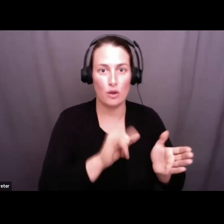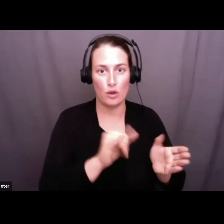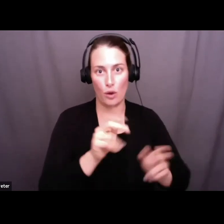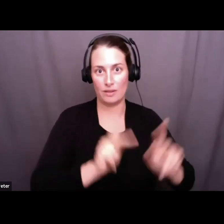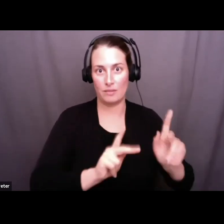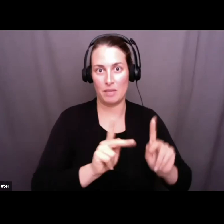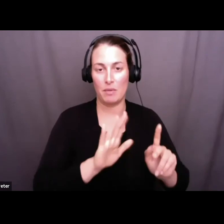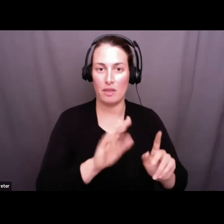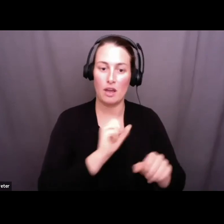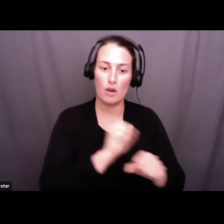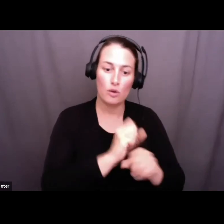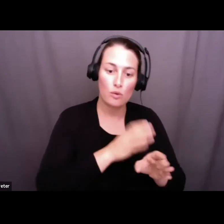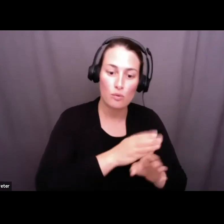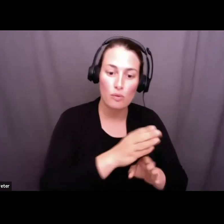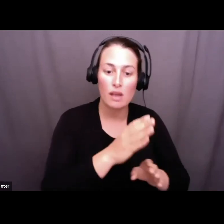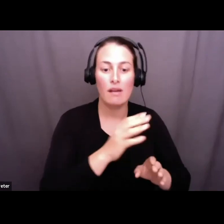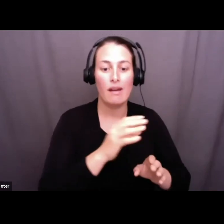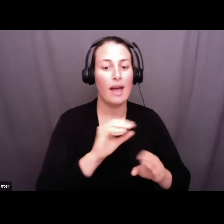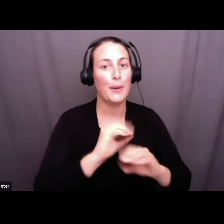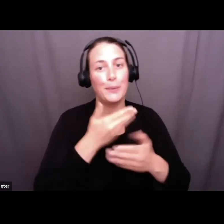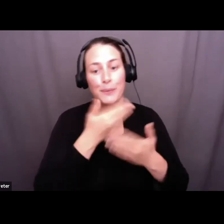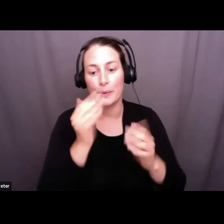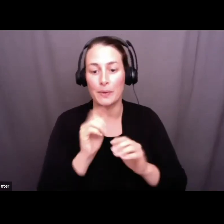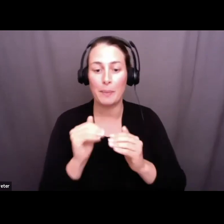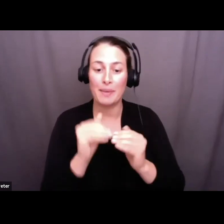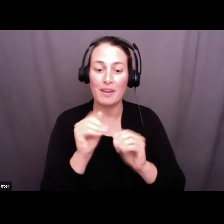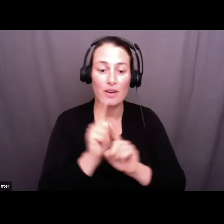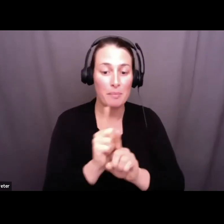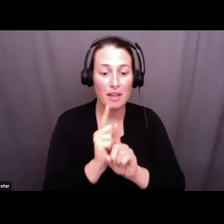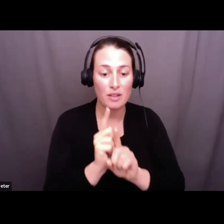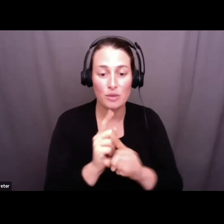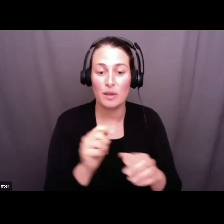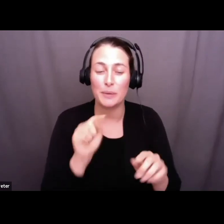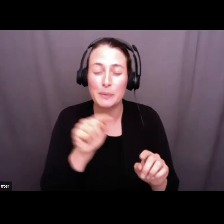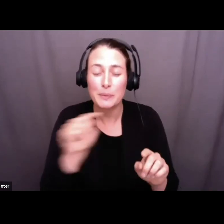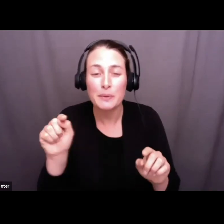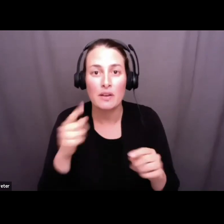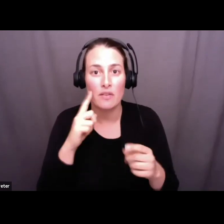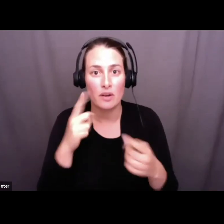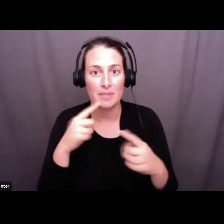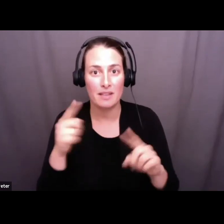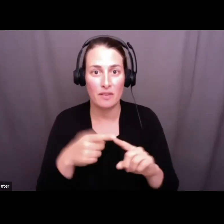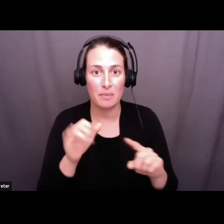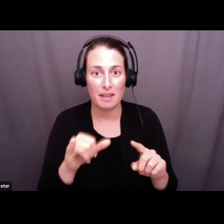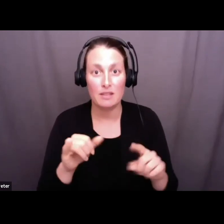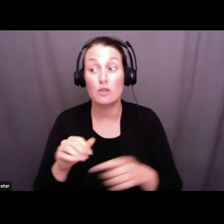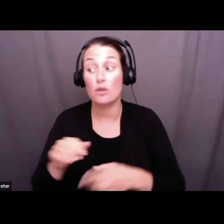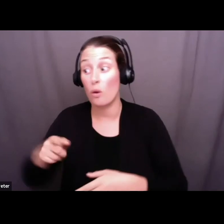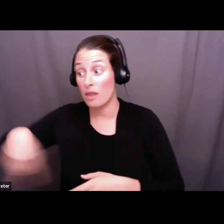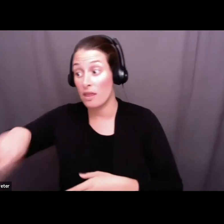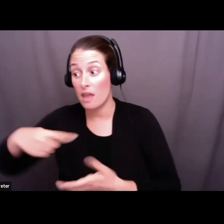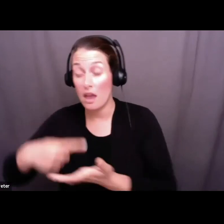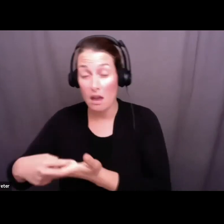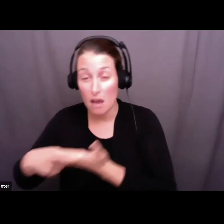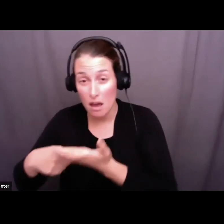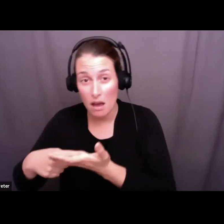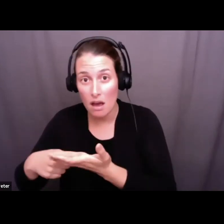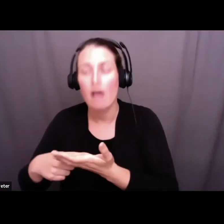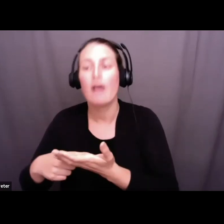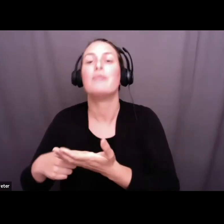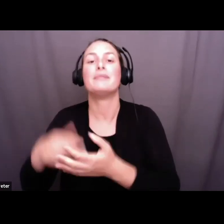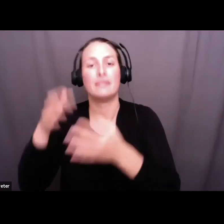if there are few peers who have been successful. So the initiative was really designed to allow